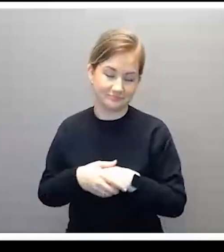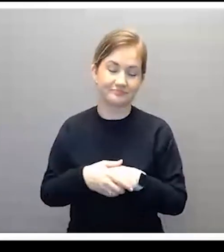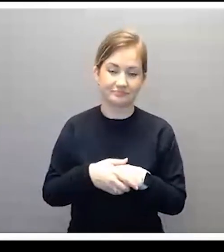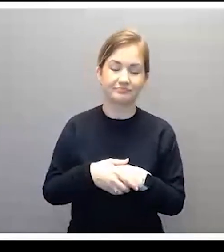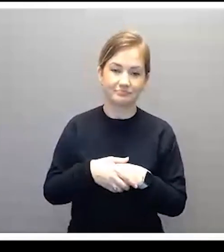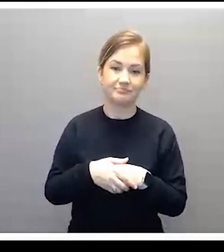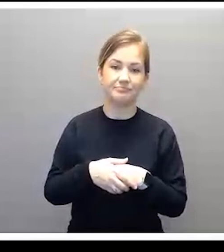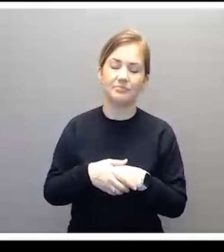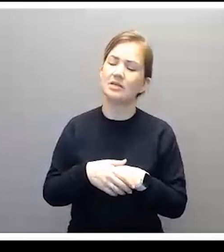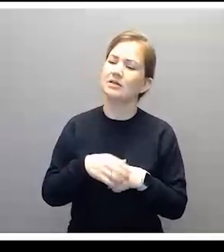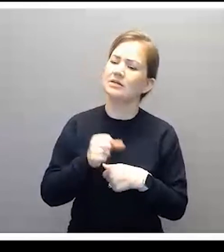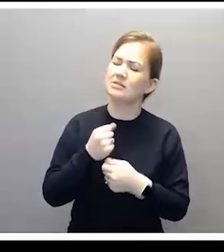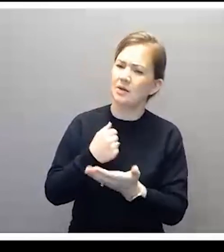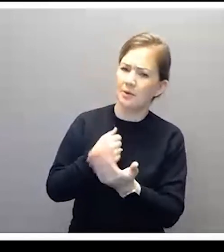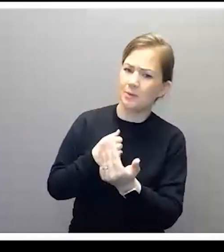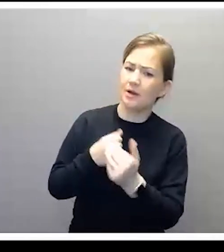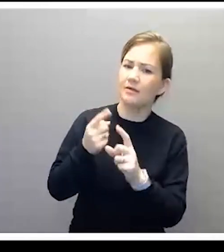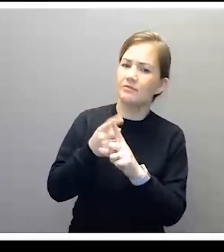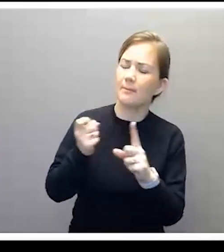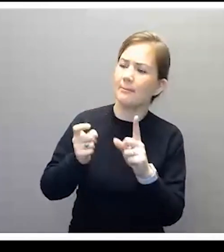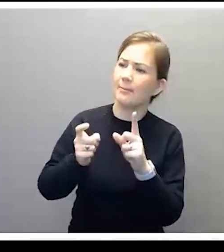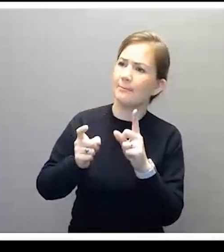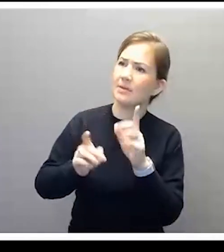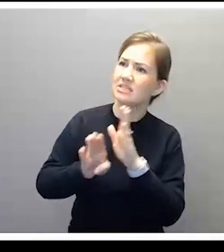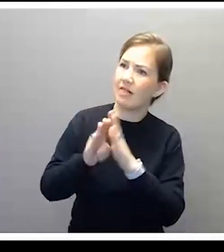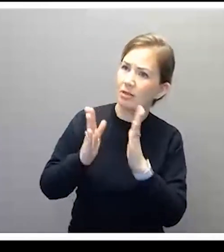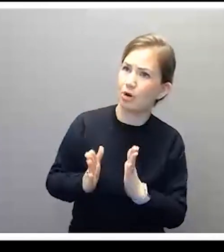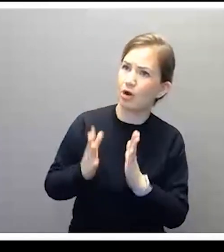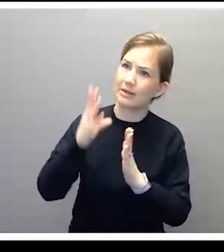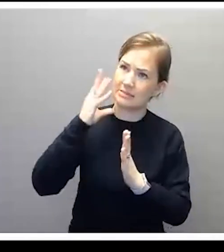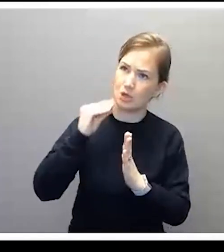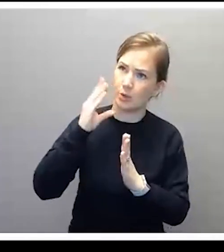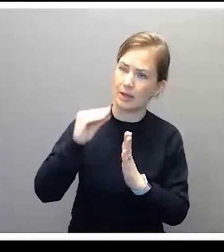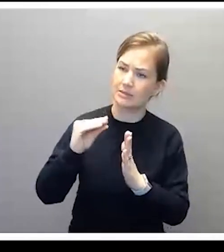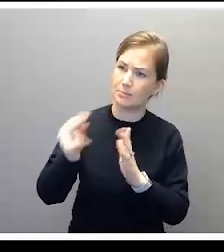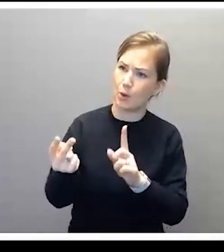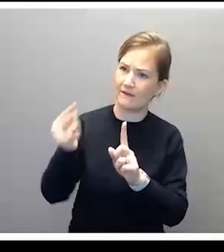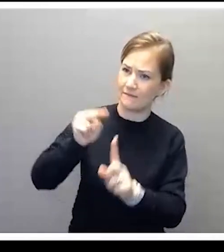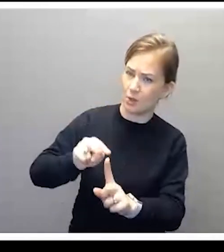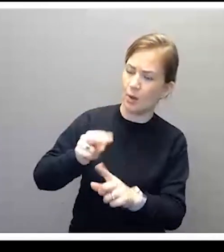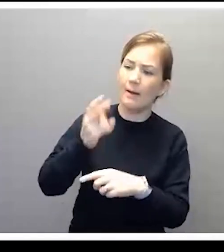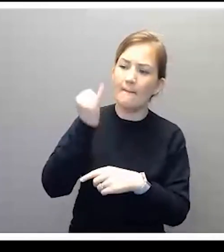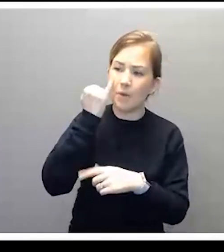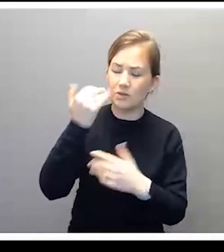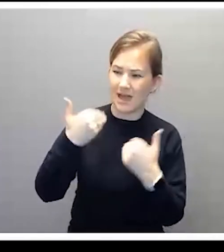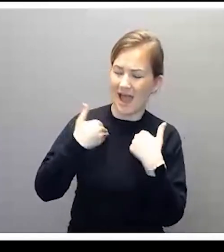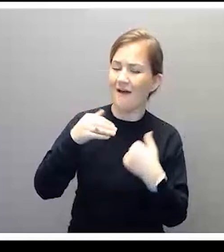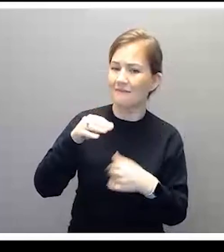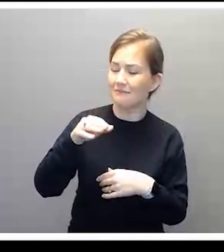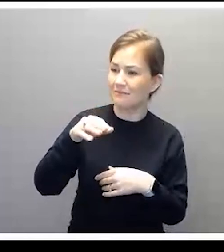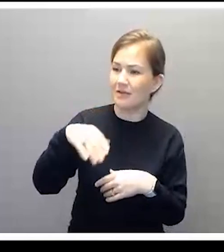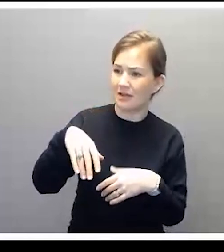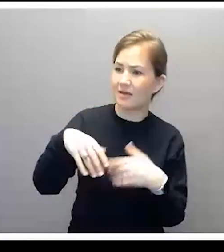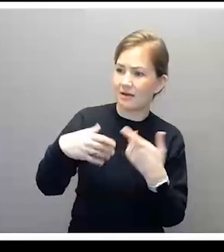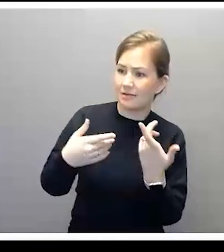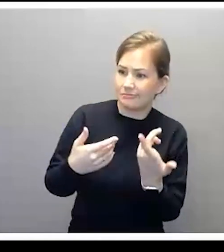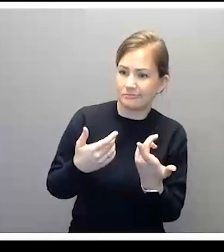So Christian, from a developer experience point of view, let's say I have an EFS file system today,